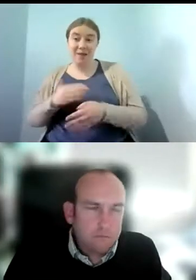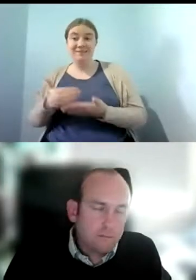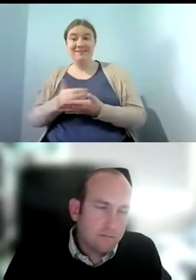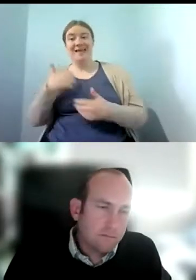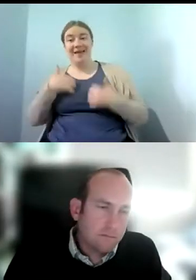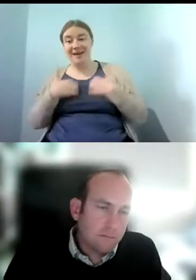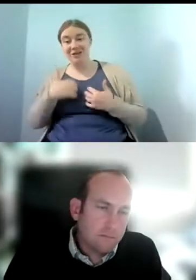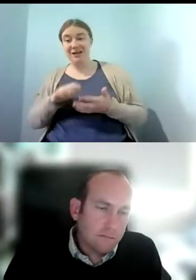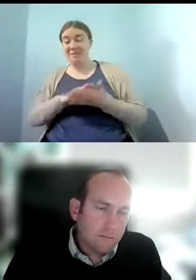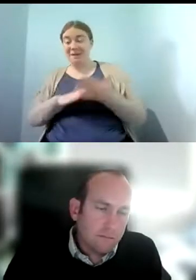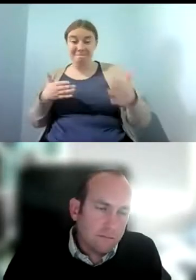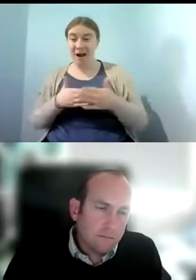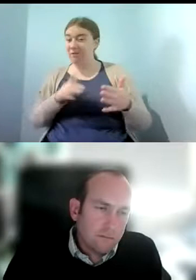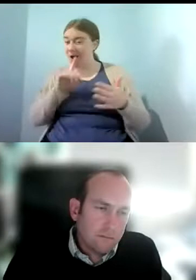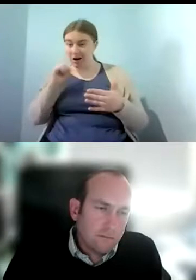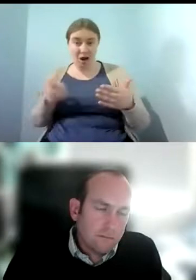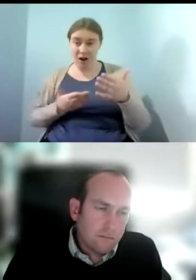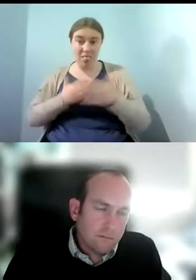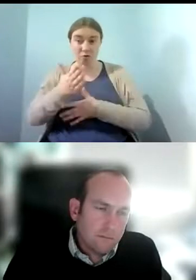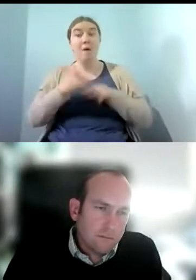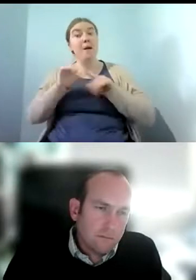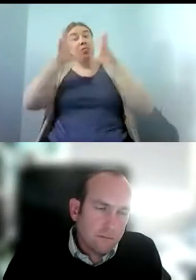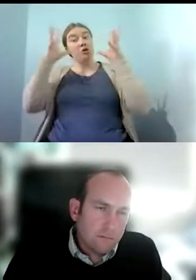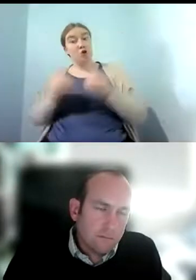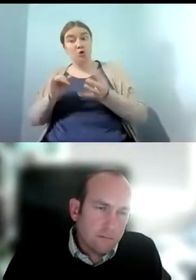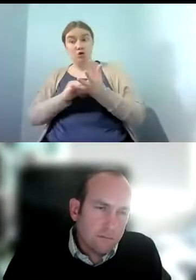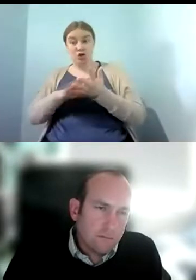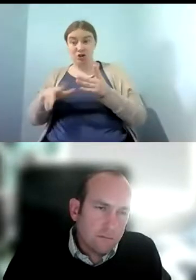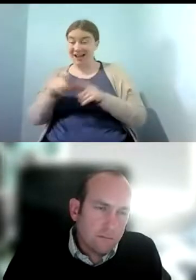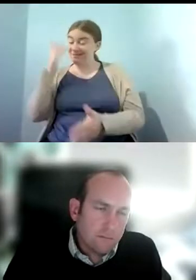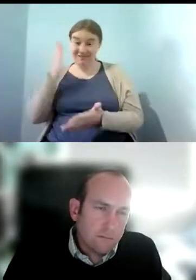can't get past but within the total population there are definitely still pioneer individuals